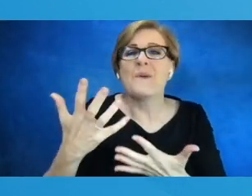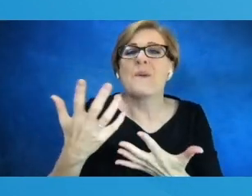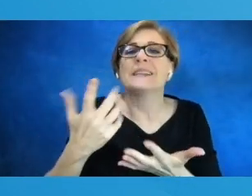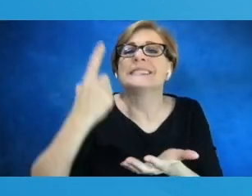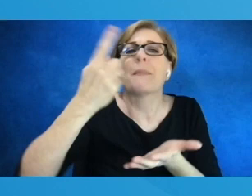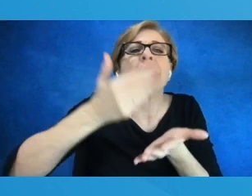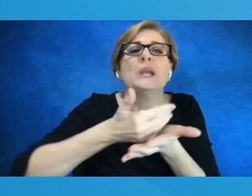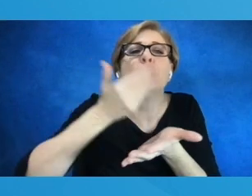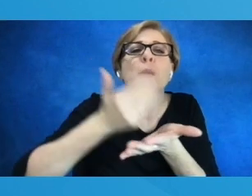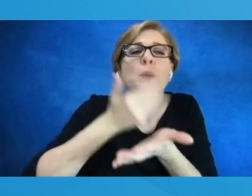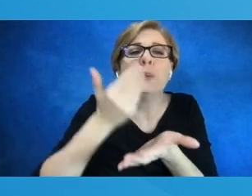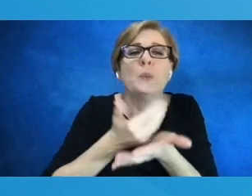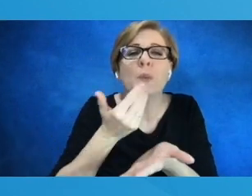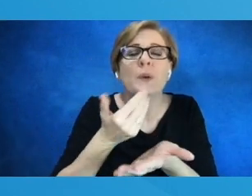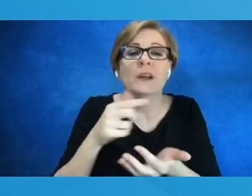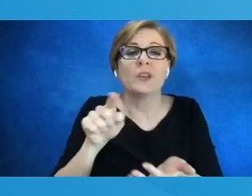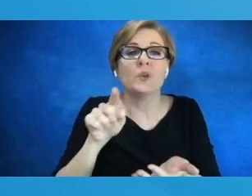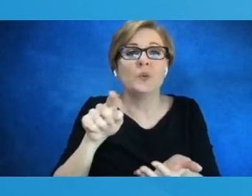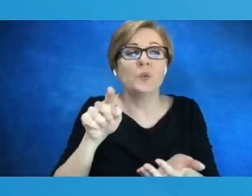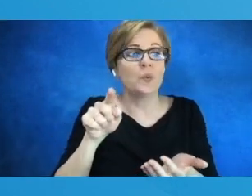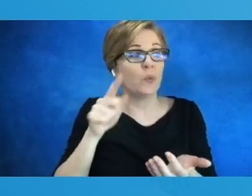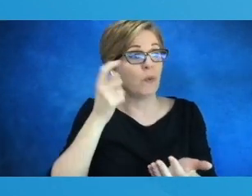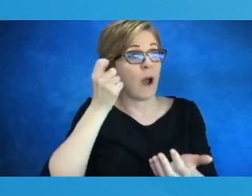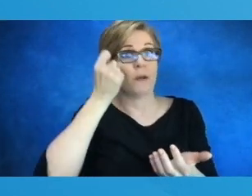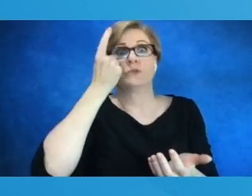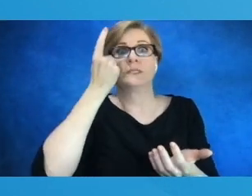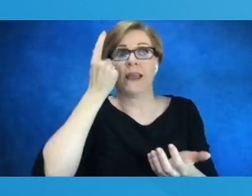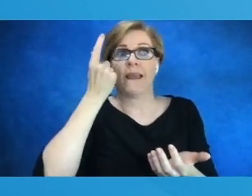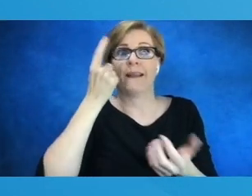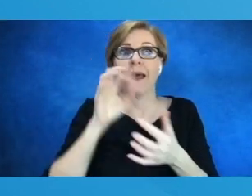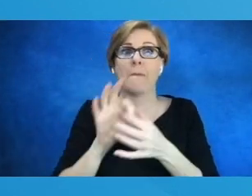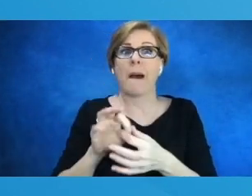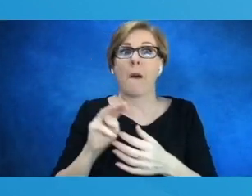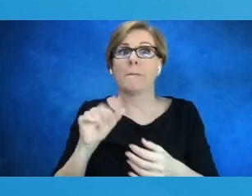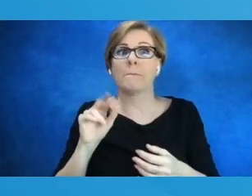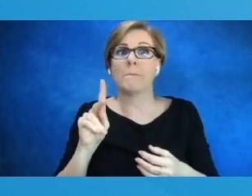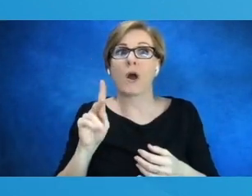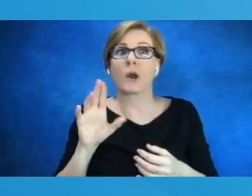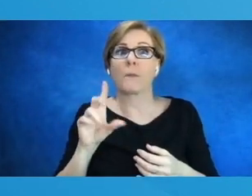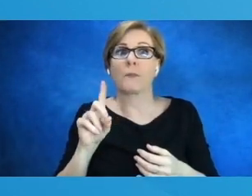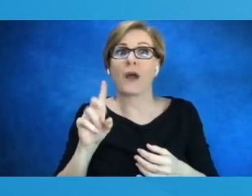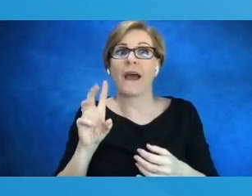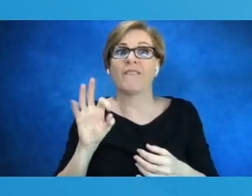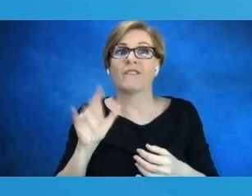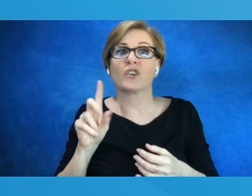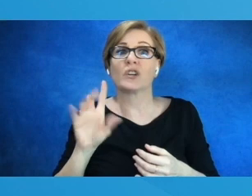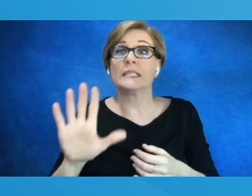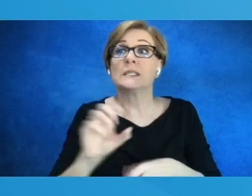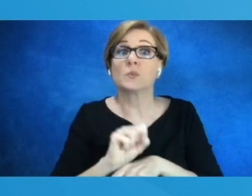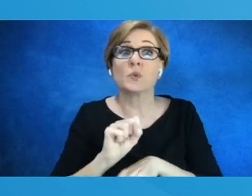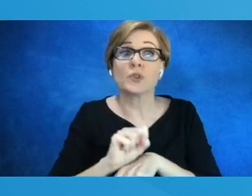that you have about Mark Bradford's work and maybe what do you wonder?